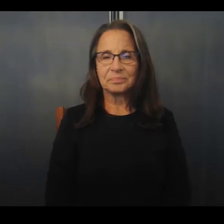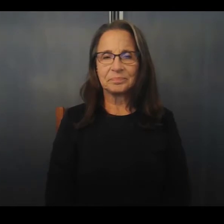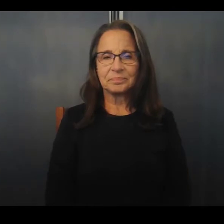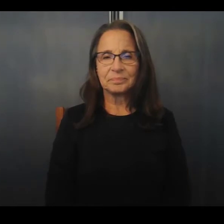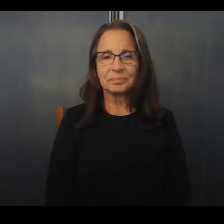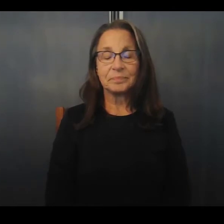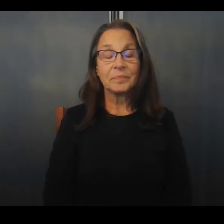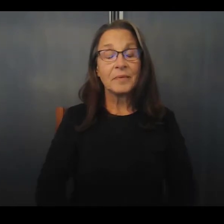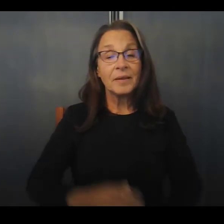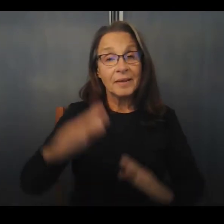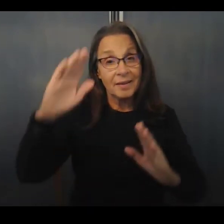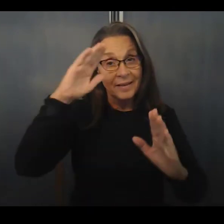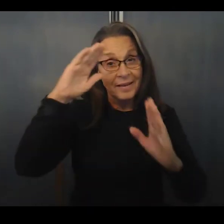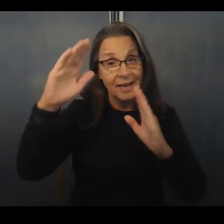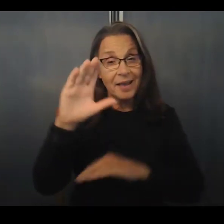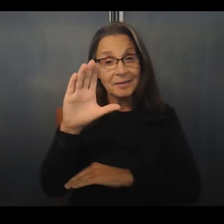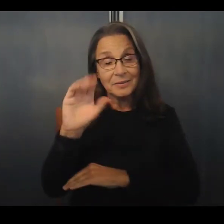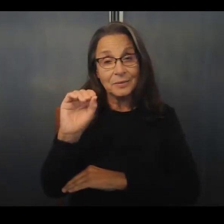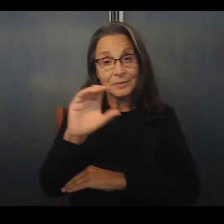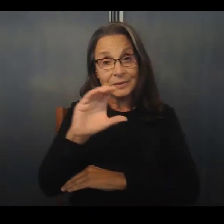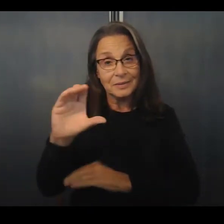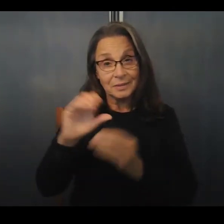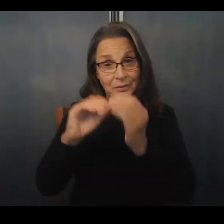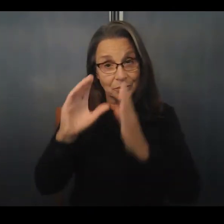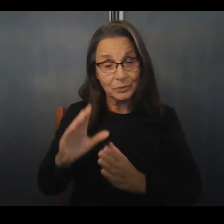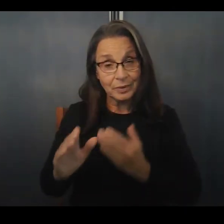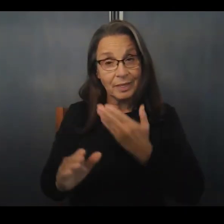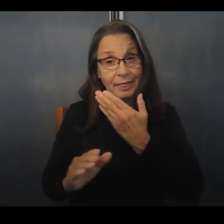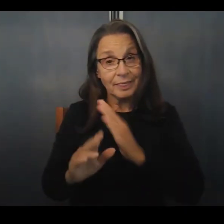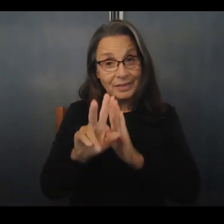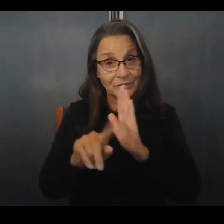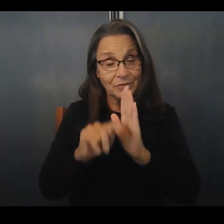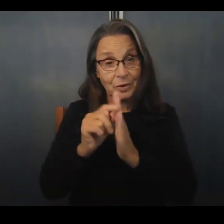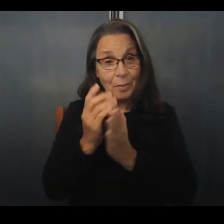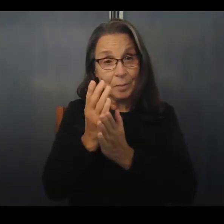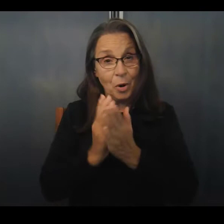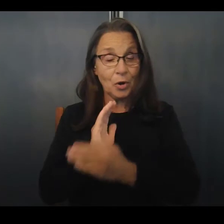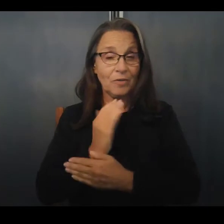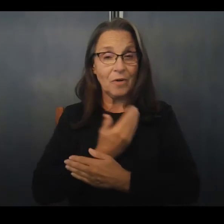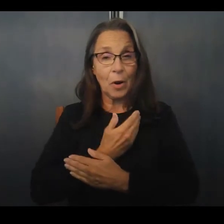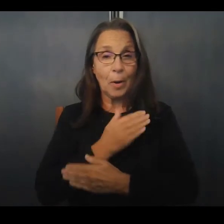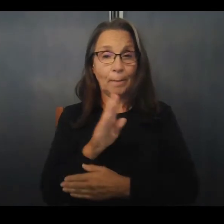hello COCC students this video is part of our black belt in blackboard series and